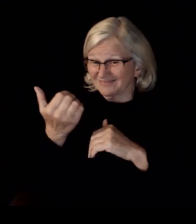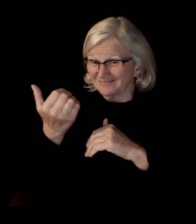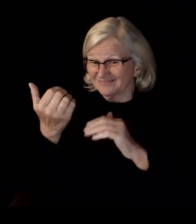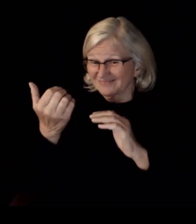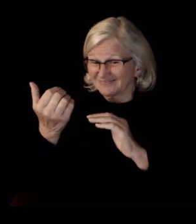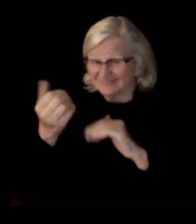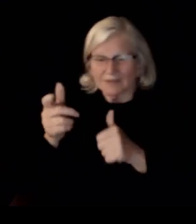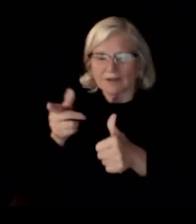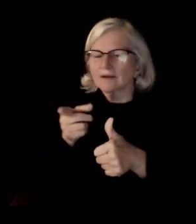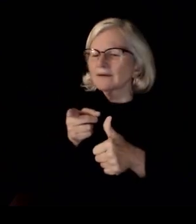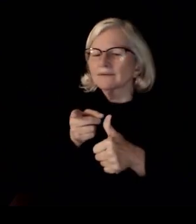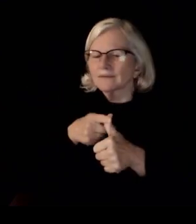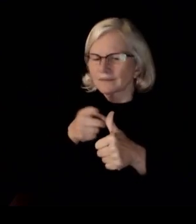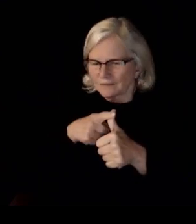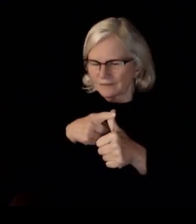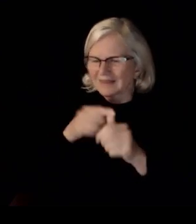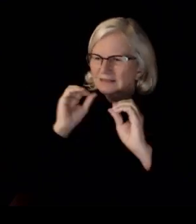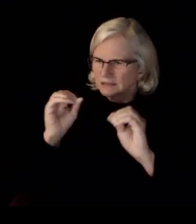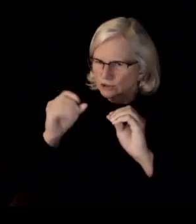is a legal requirement.